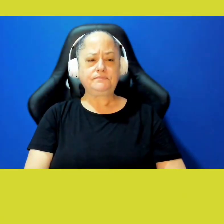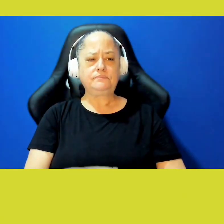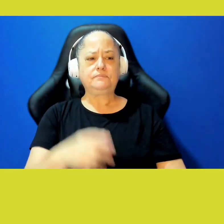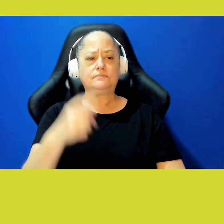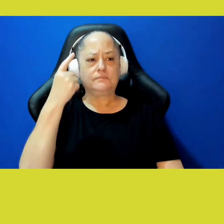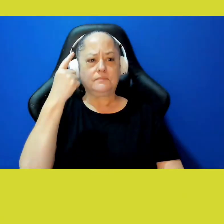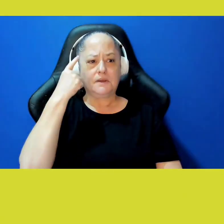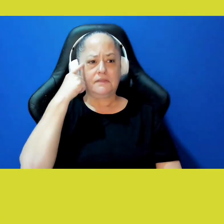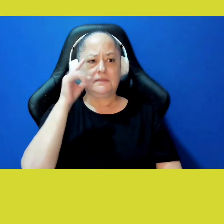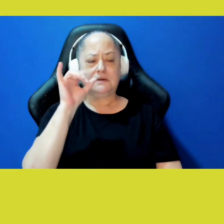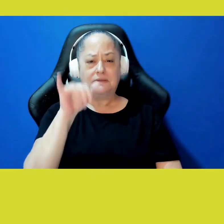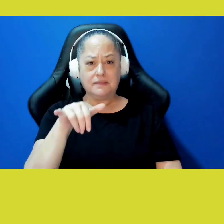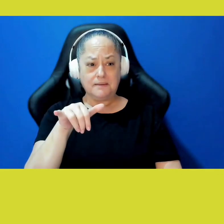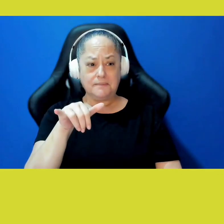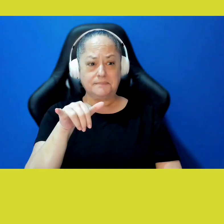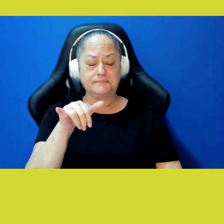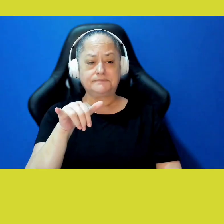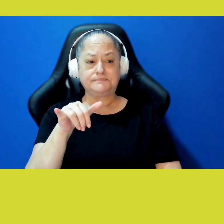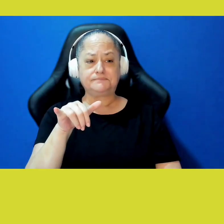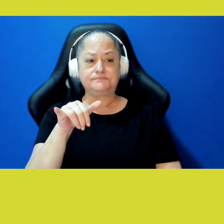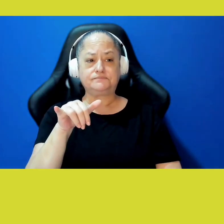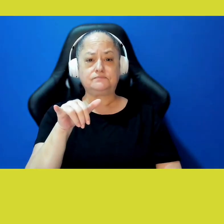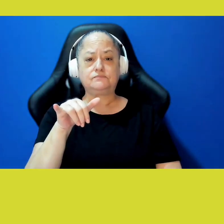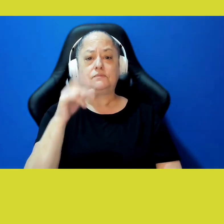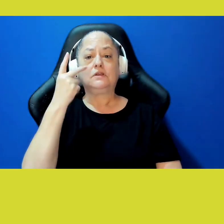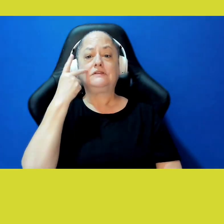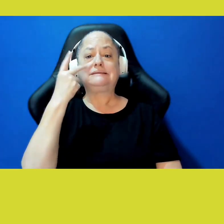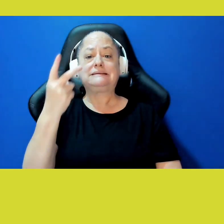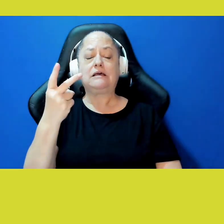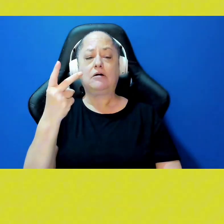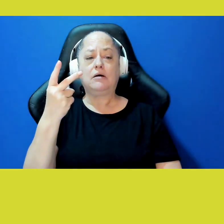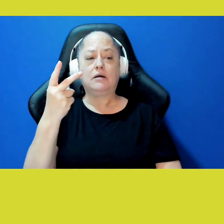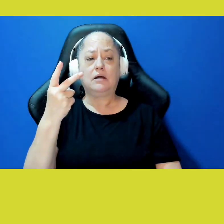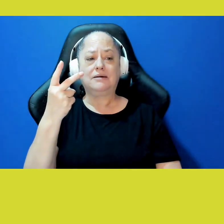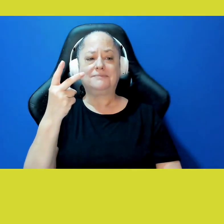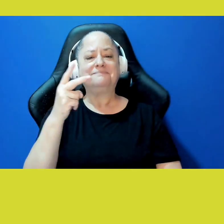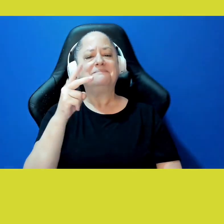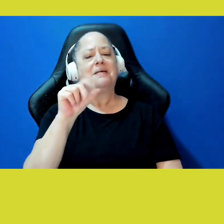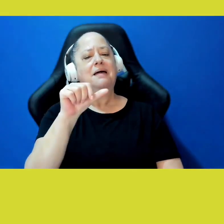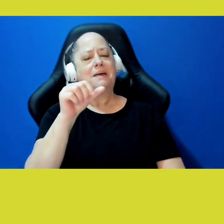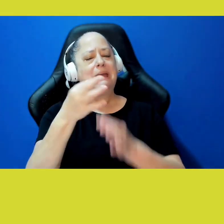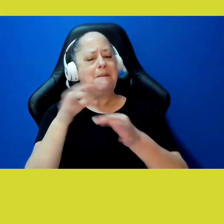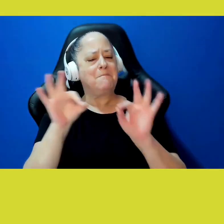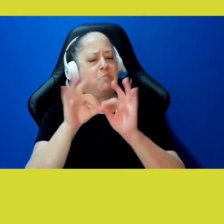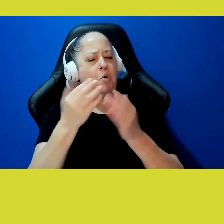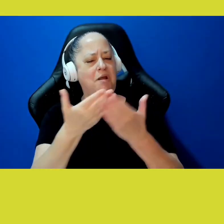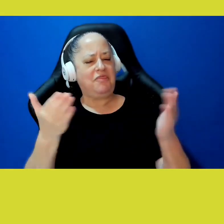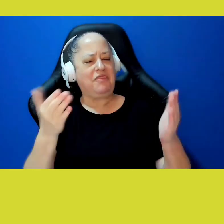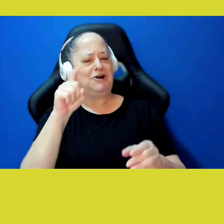what we saw in the oh the other big important thing that I should mention because this is related to